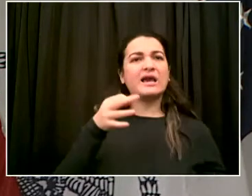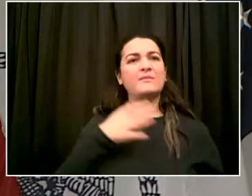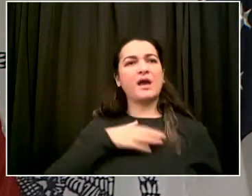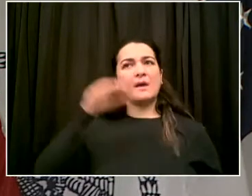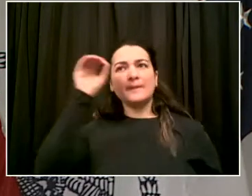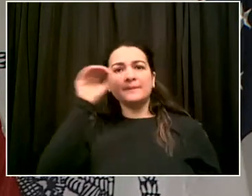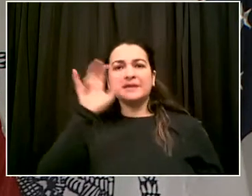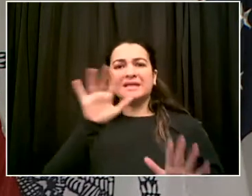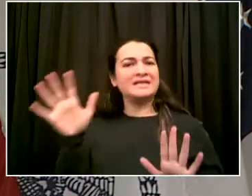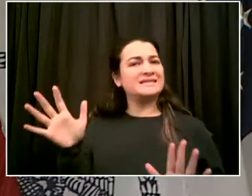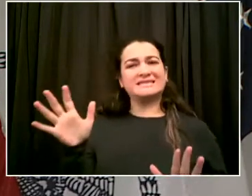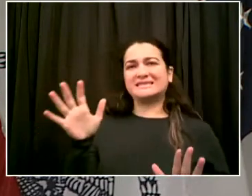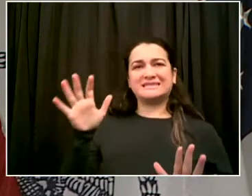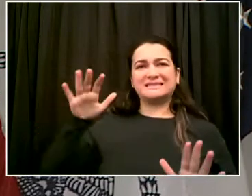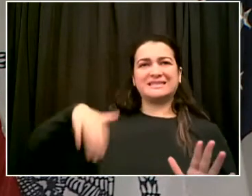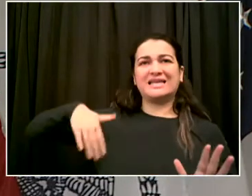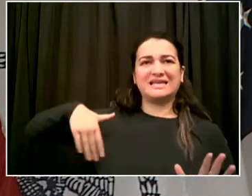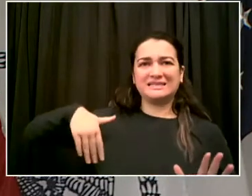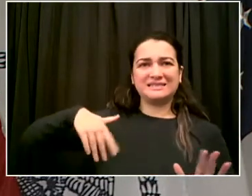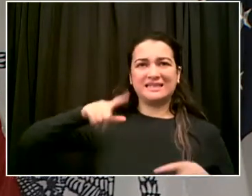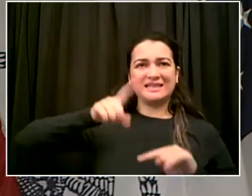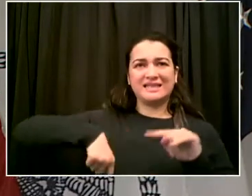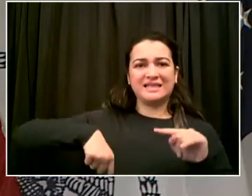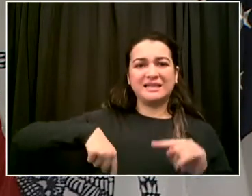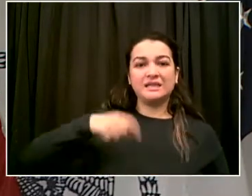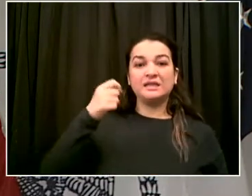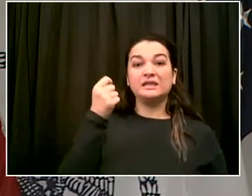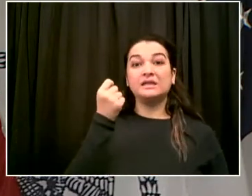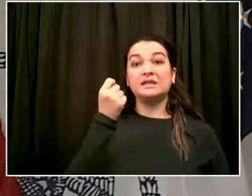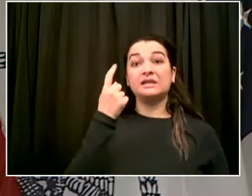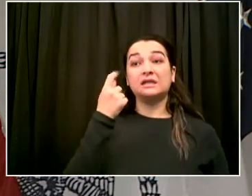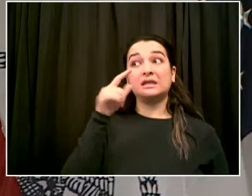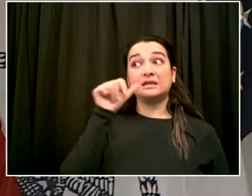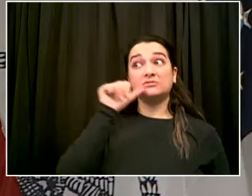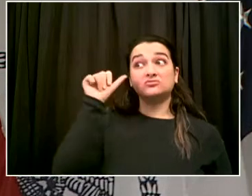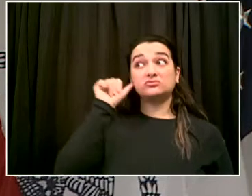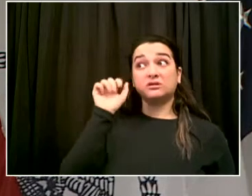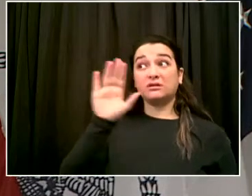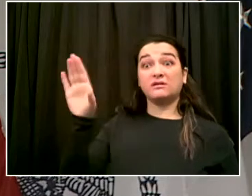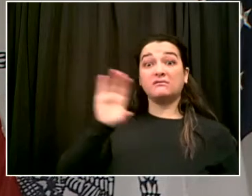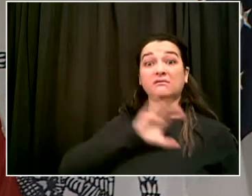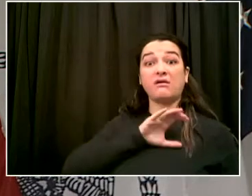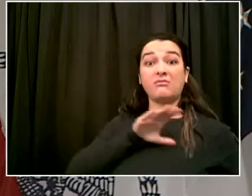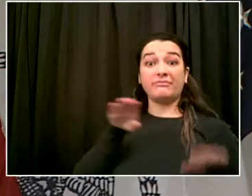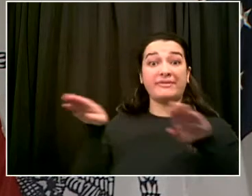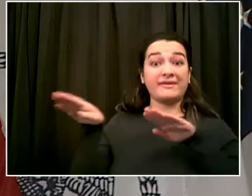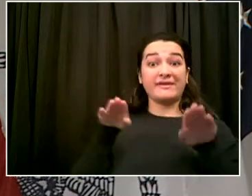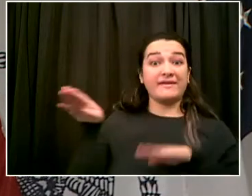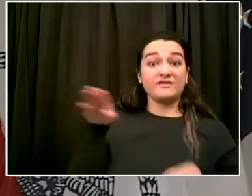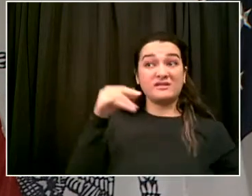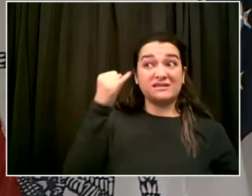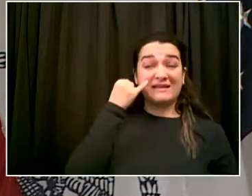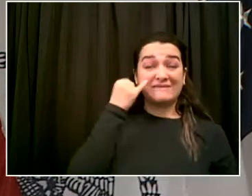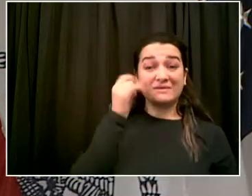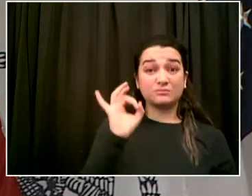THE CAPITAL JUST 12 DAYS AGO. THE BOTTOM LINE IS A HOST OF CHANGES ARE HAPPENING RIGHT NOW WITH THE